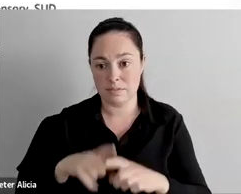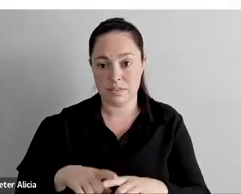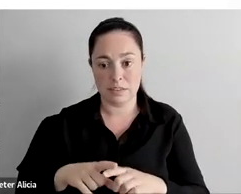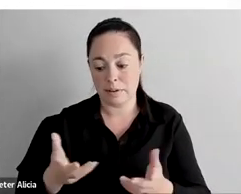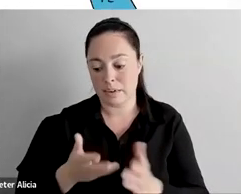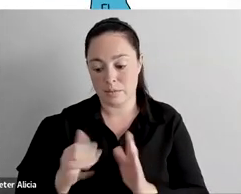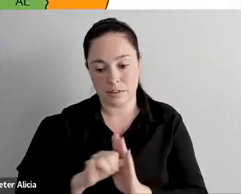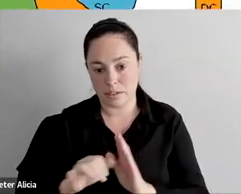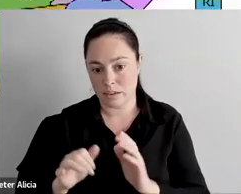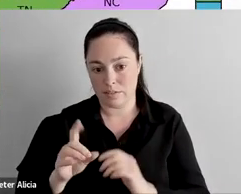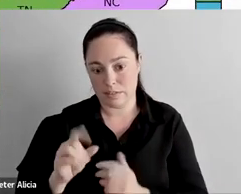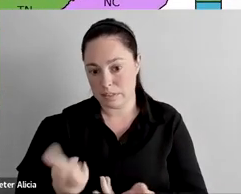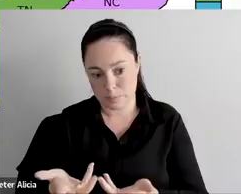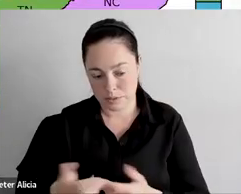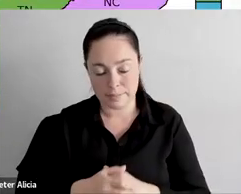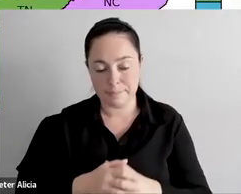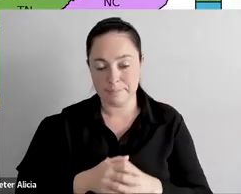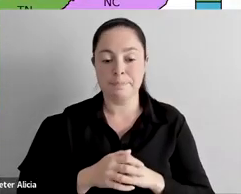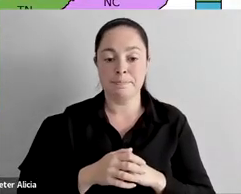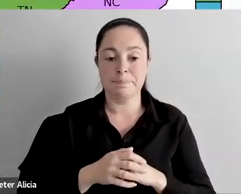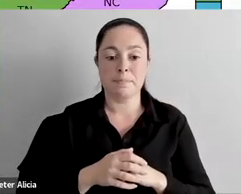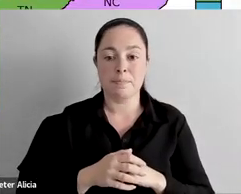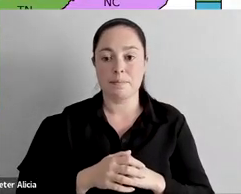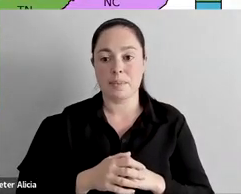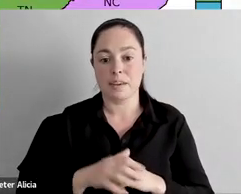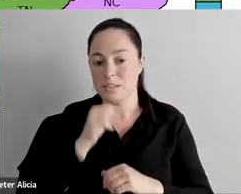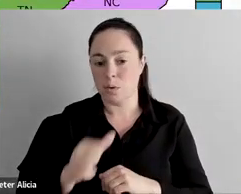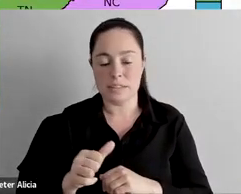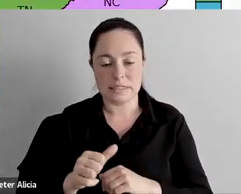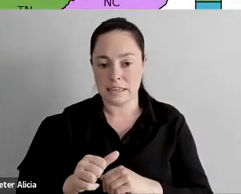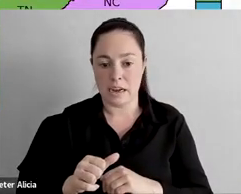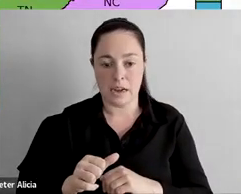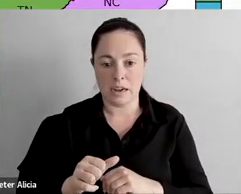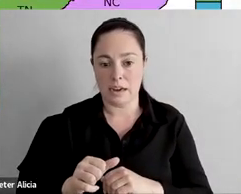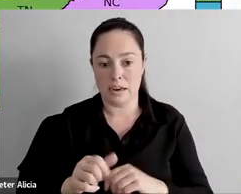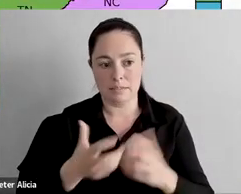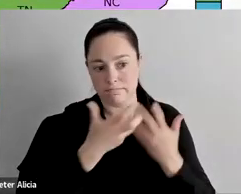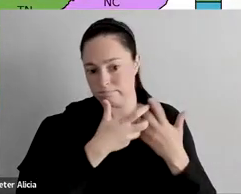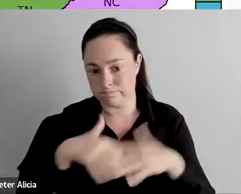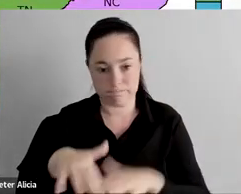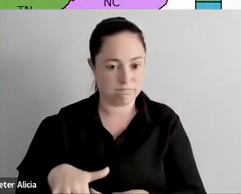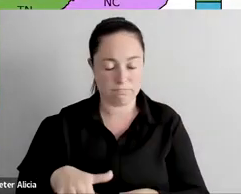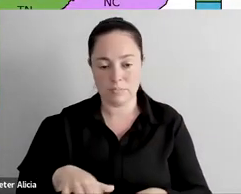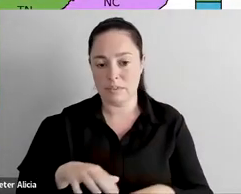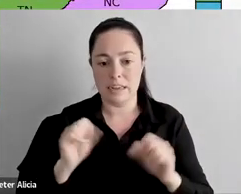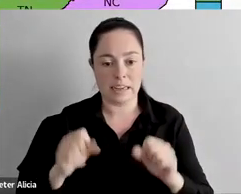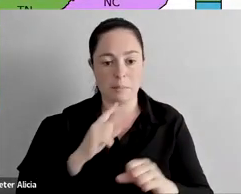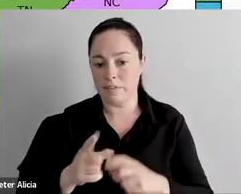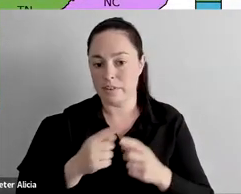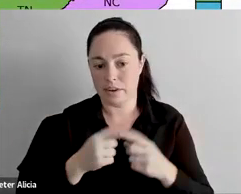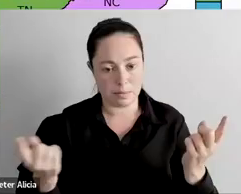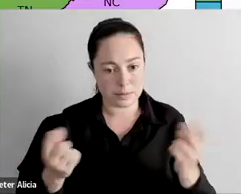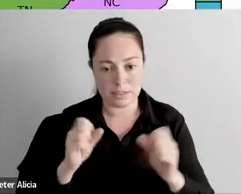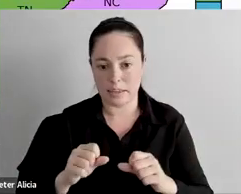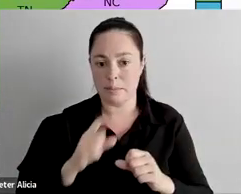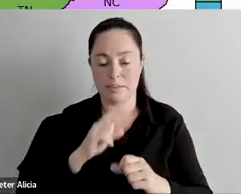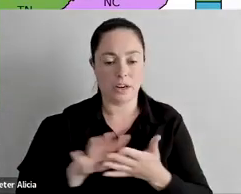sort of this, these things are not mutually exclusive. We're in sort of a gray area where we're getting